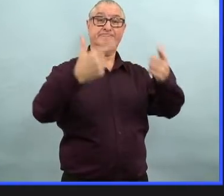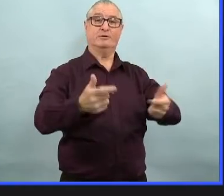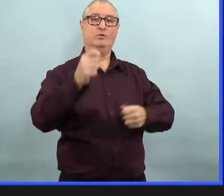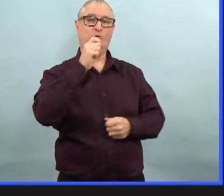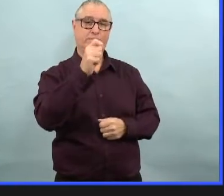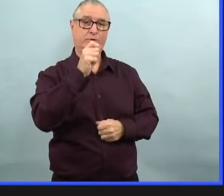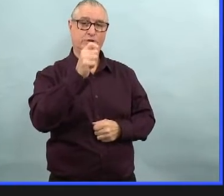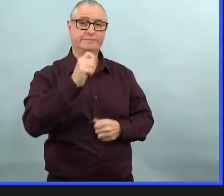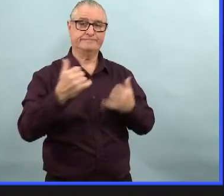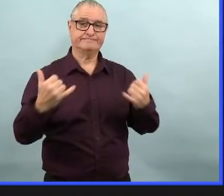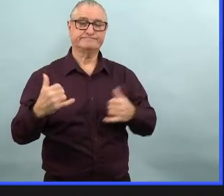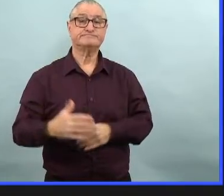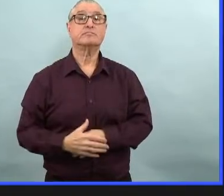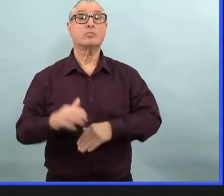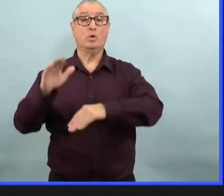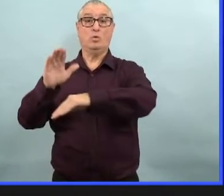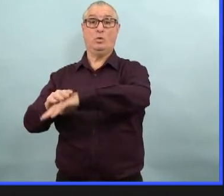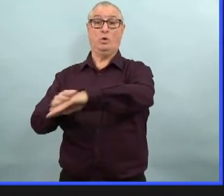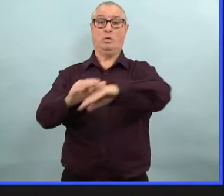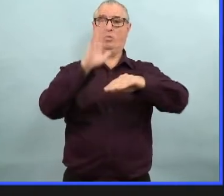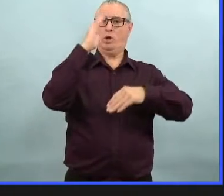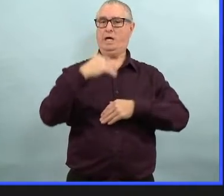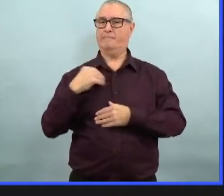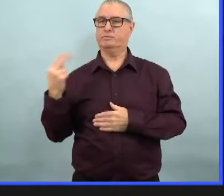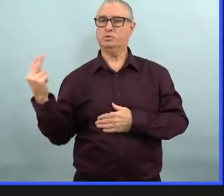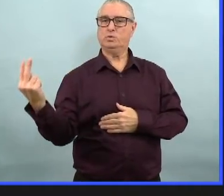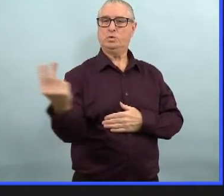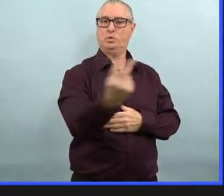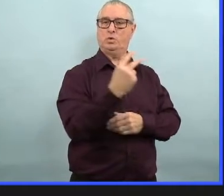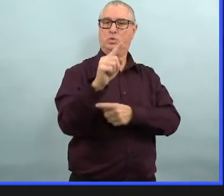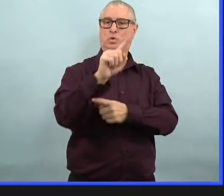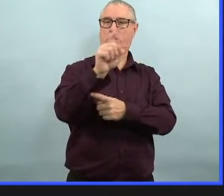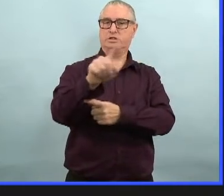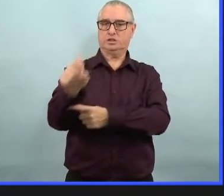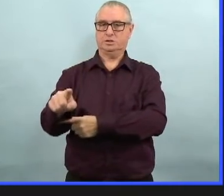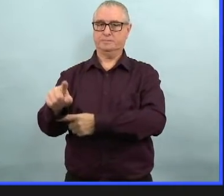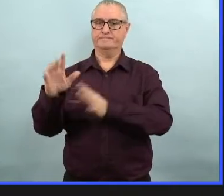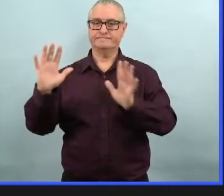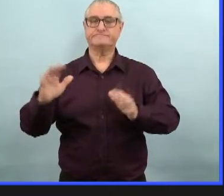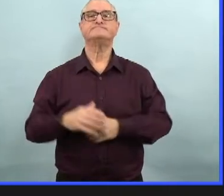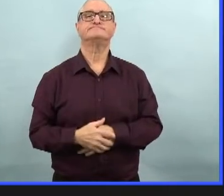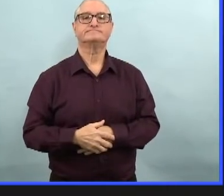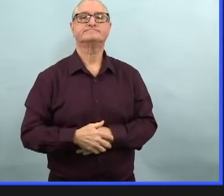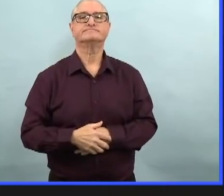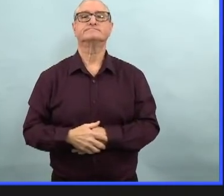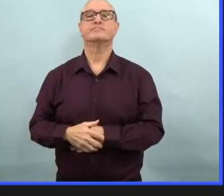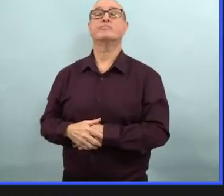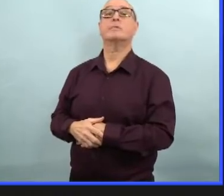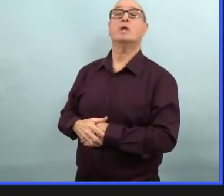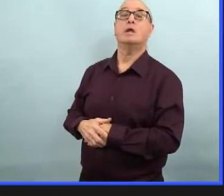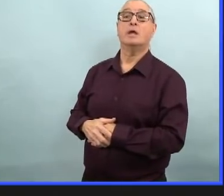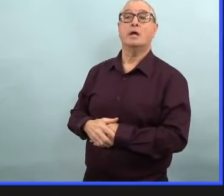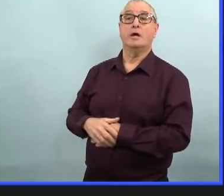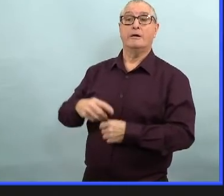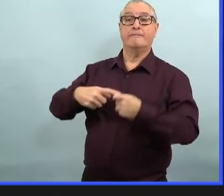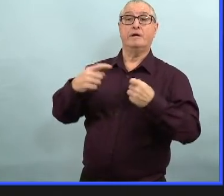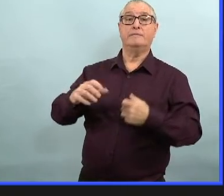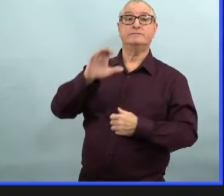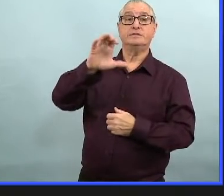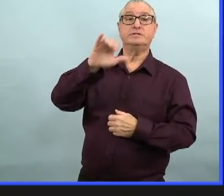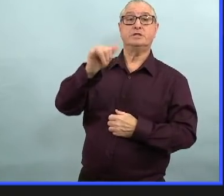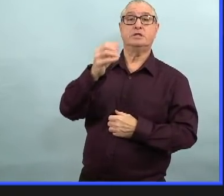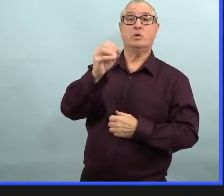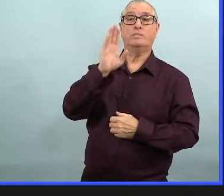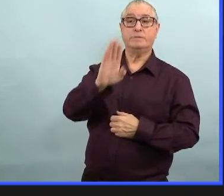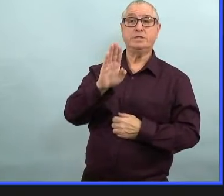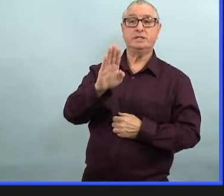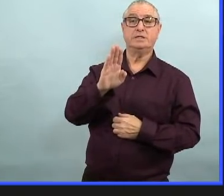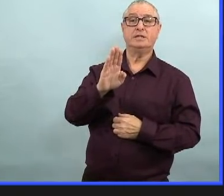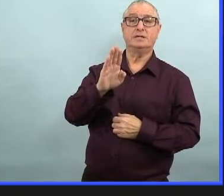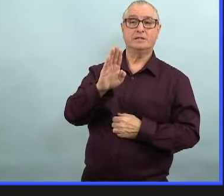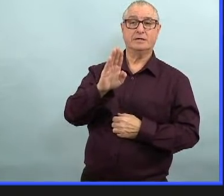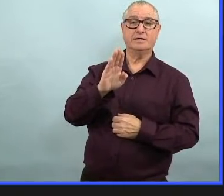and one follow-up question to begin up first this afternoon from cbc radio canada simon hi so the